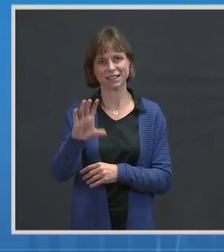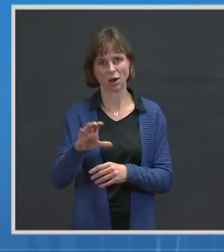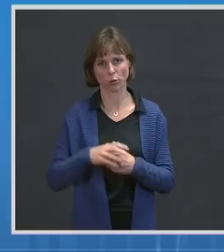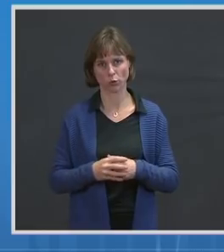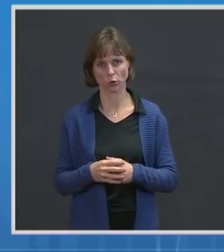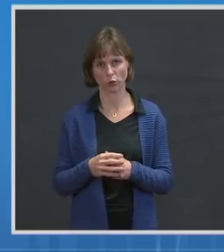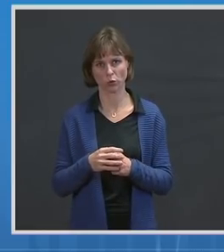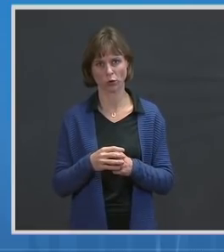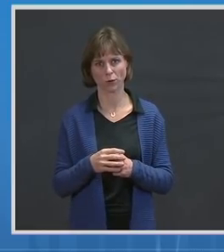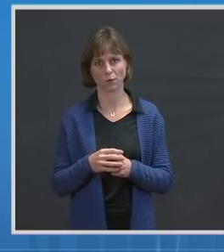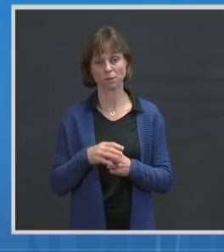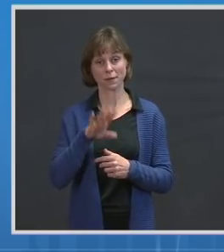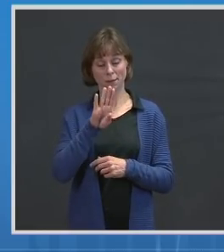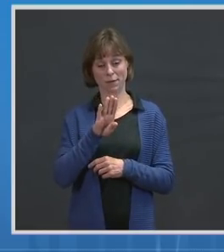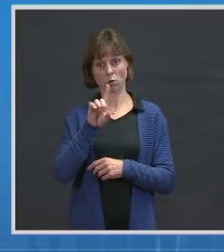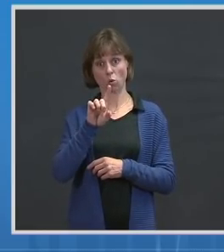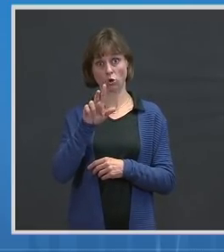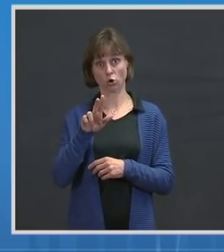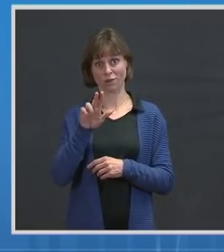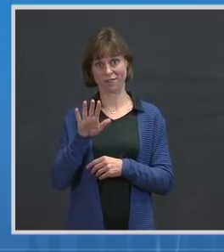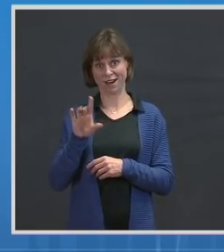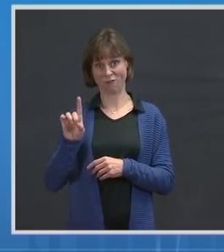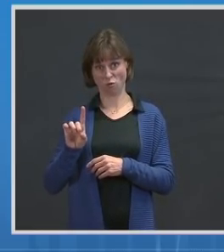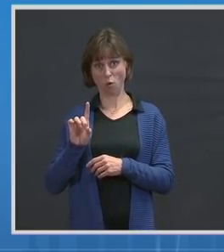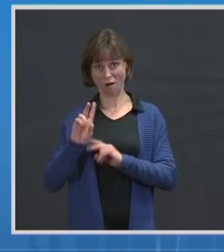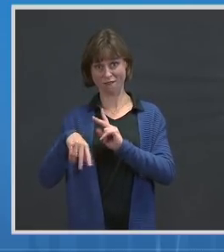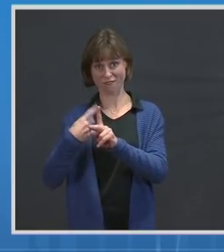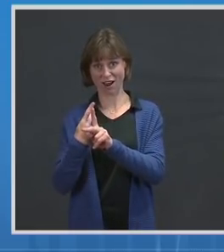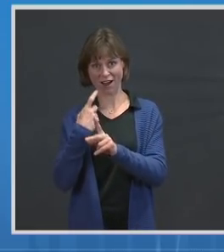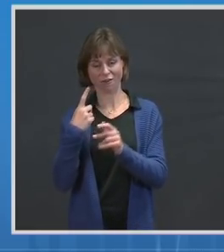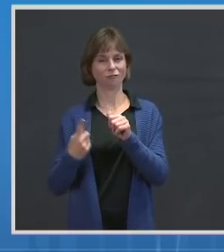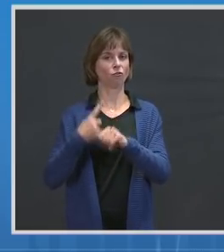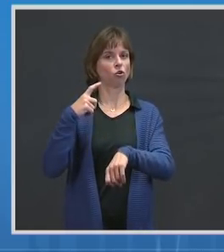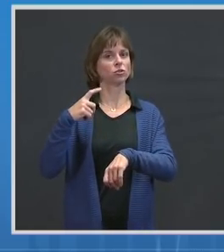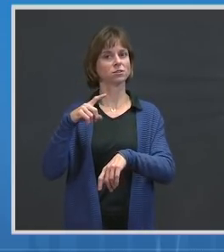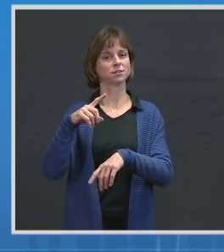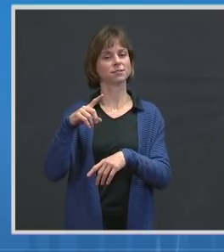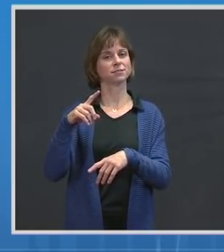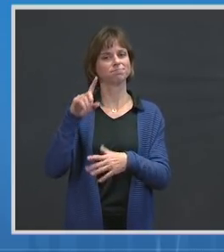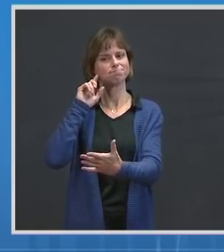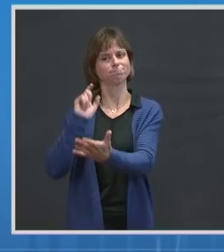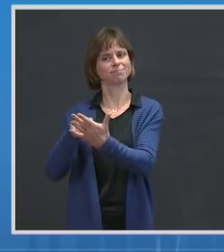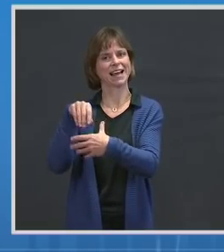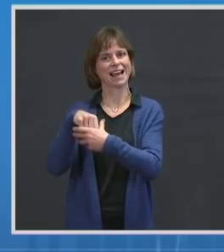The B1351 variant was first detected in South Africa. And Zambia shows substantial commerce